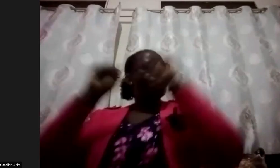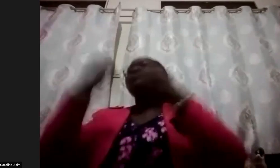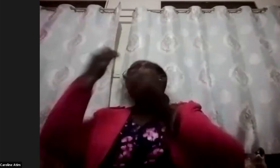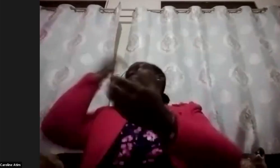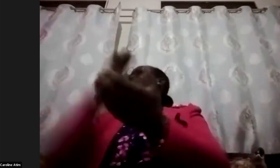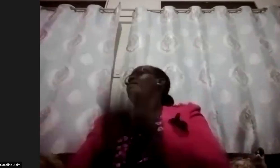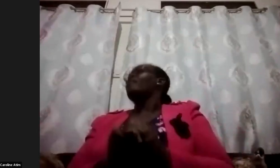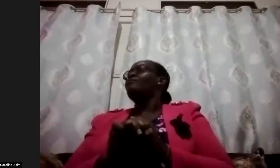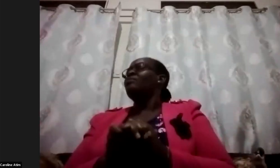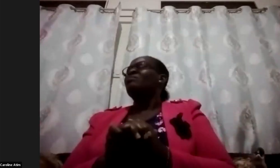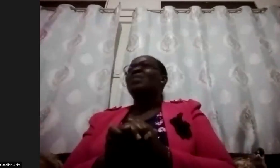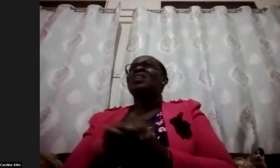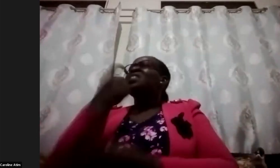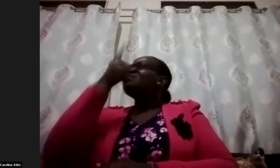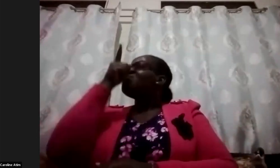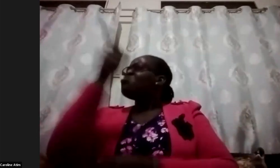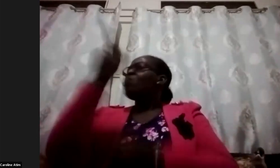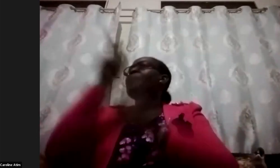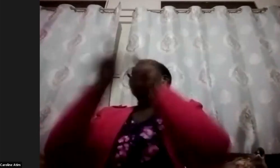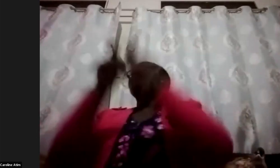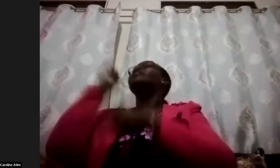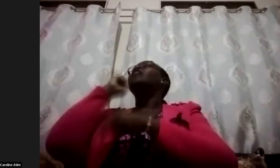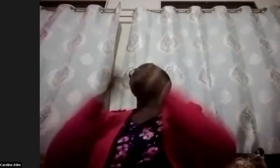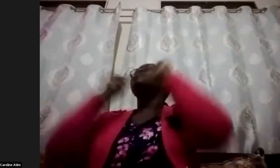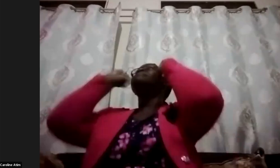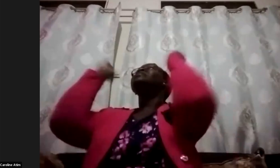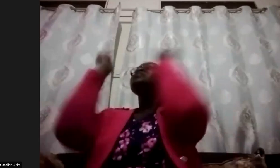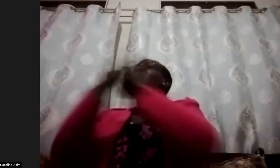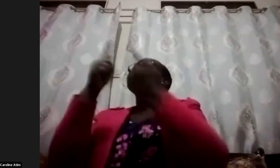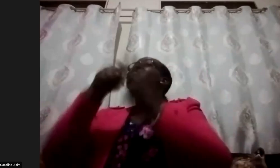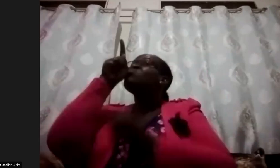But the immigration officer